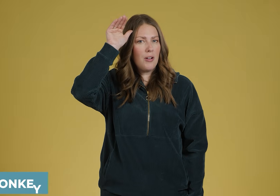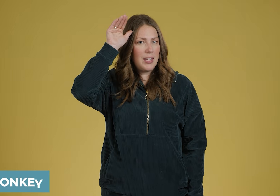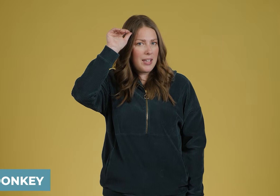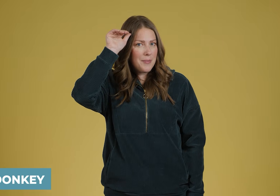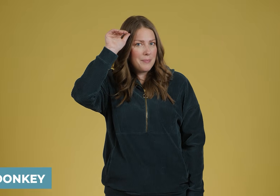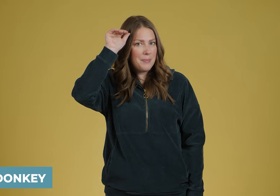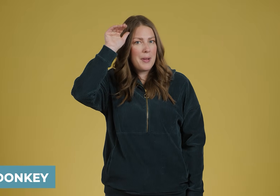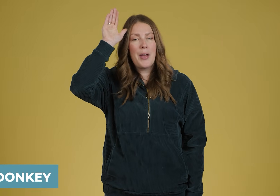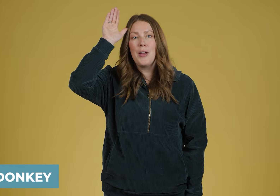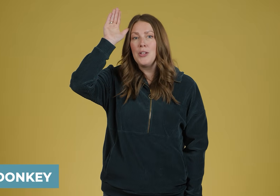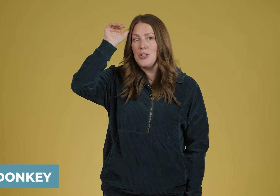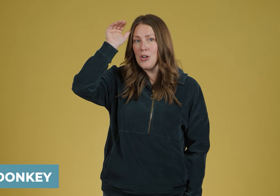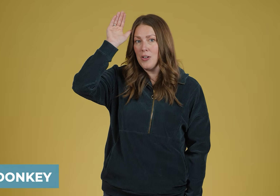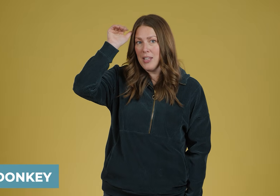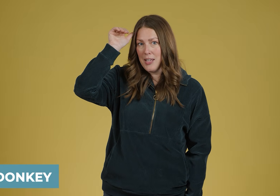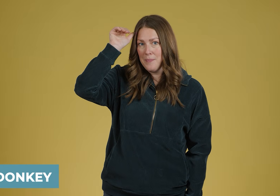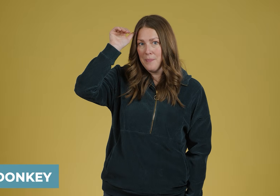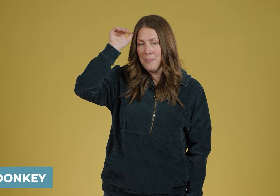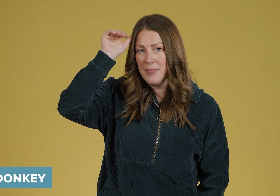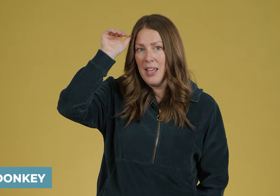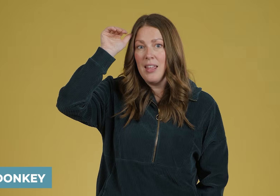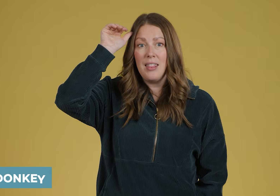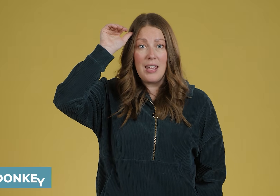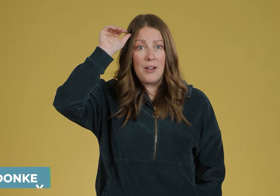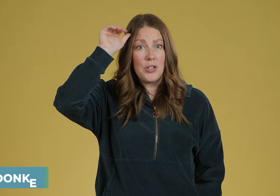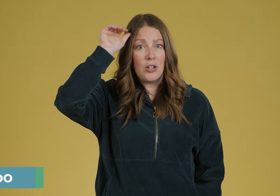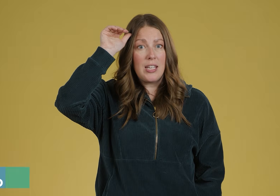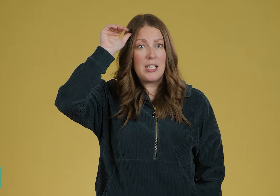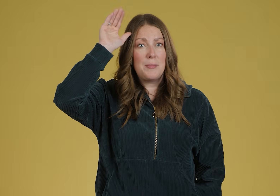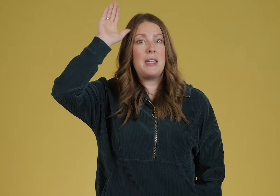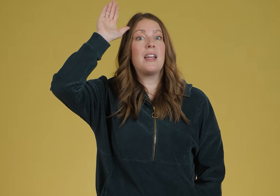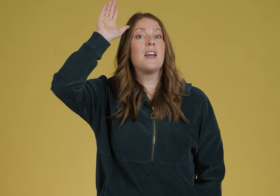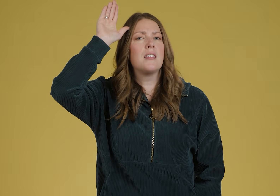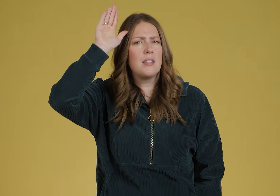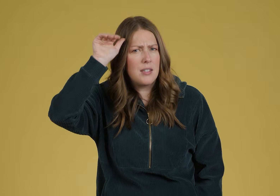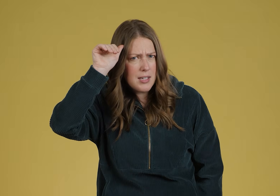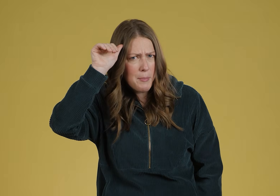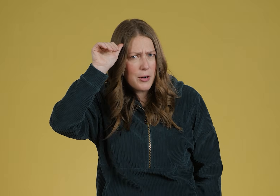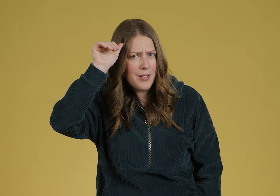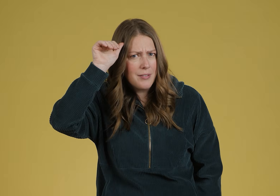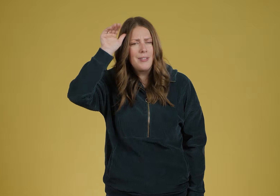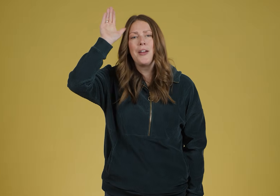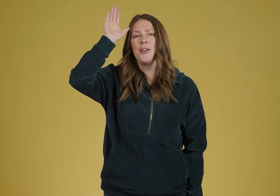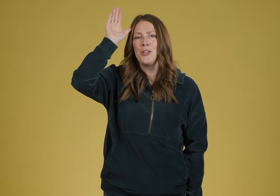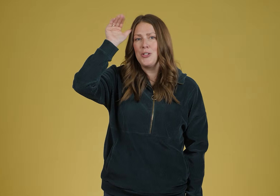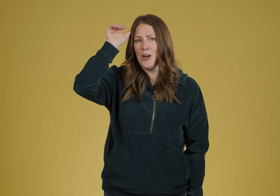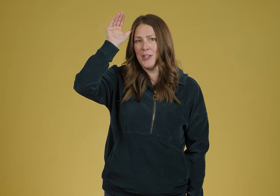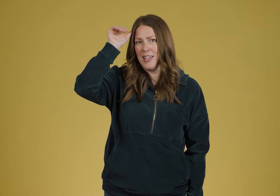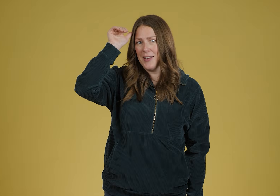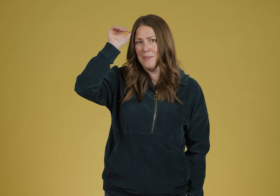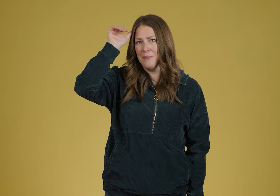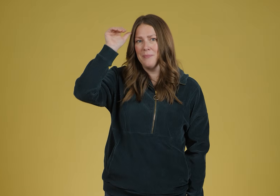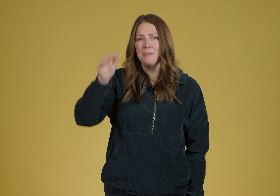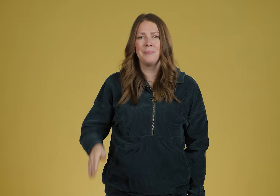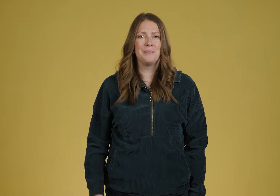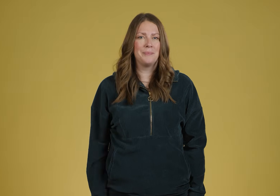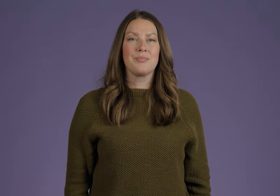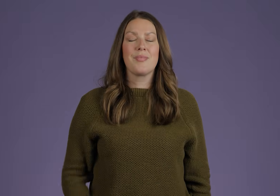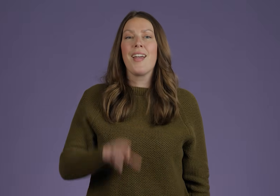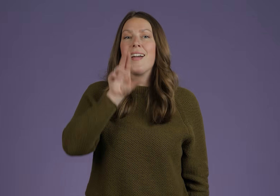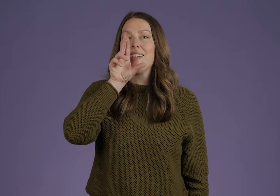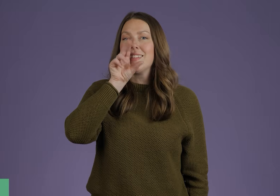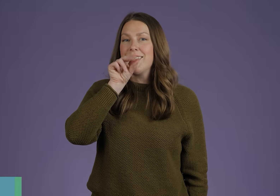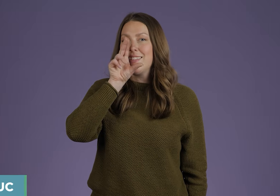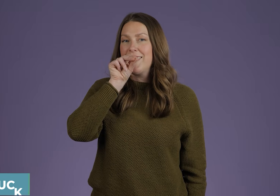Donkey.